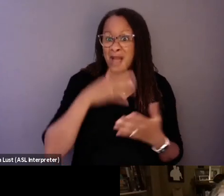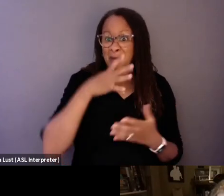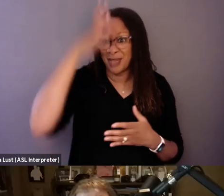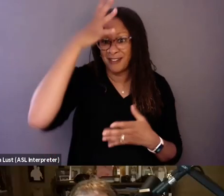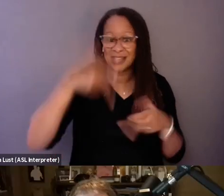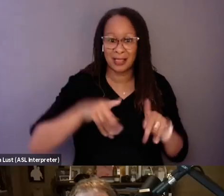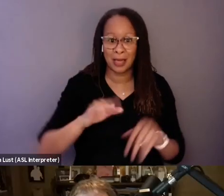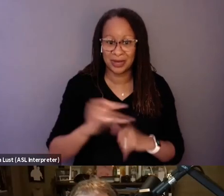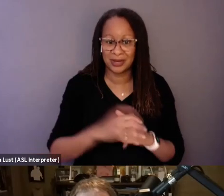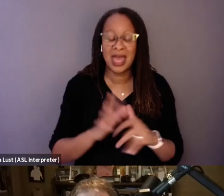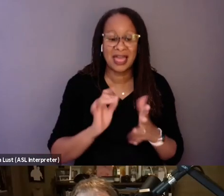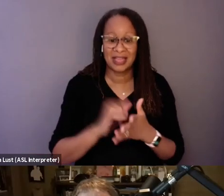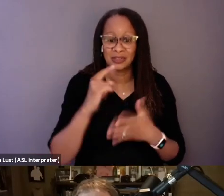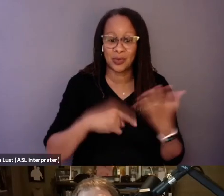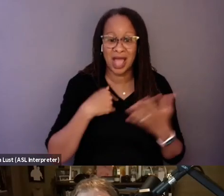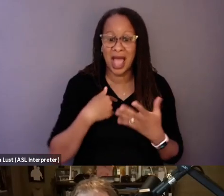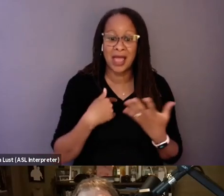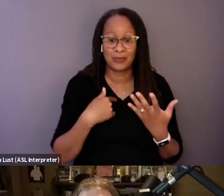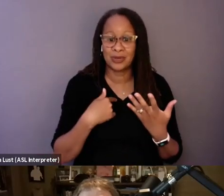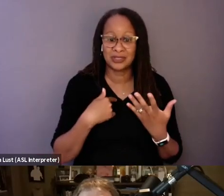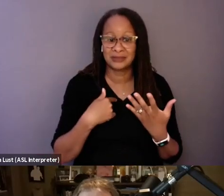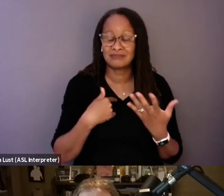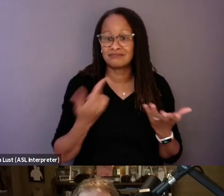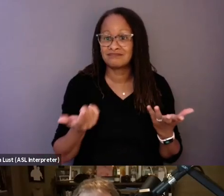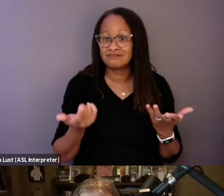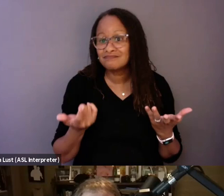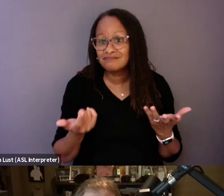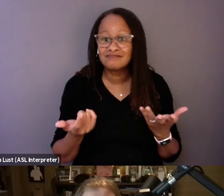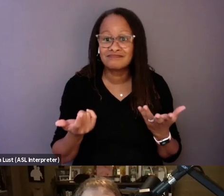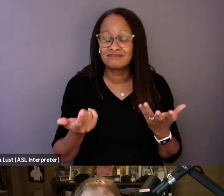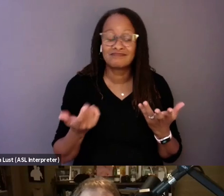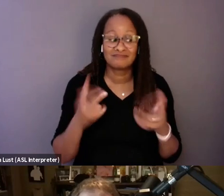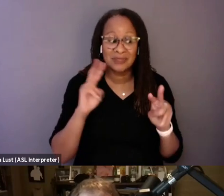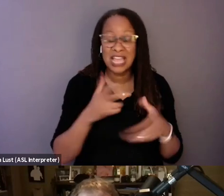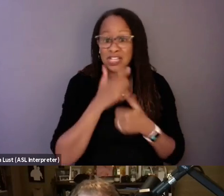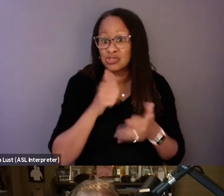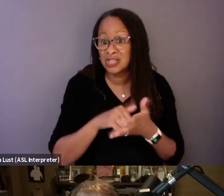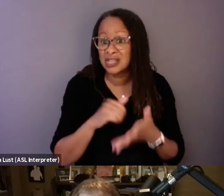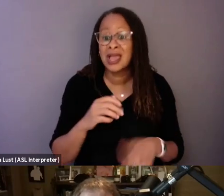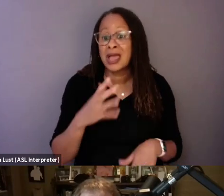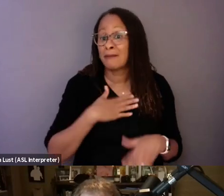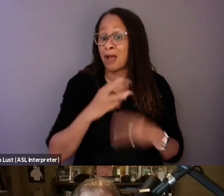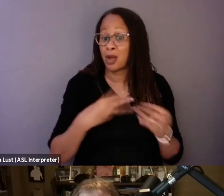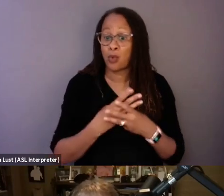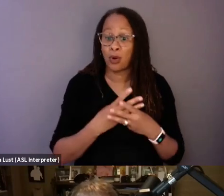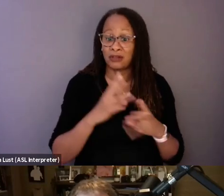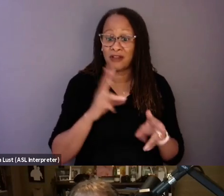But that was what I was turned on to and kind of my worldview was formed by The Lampoon.